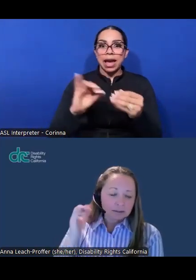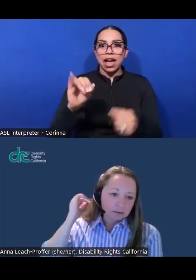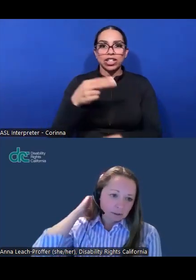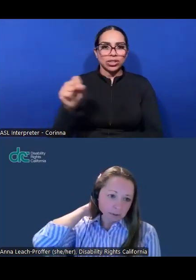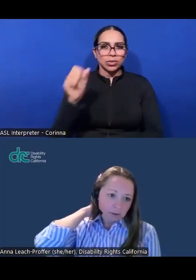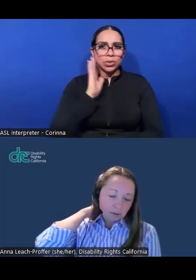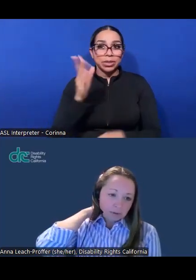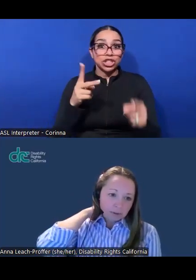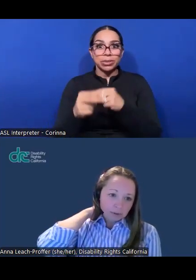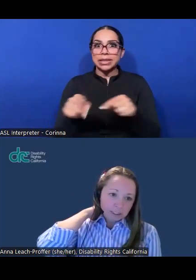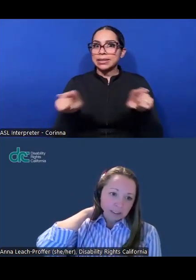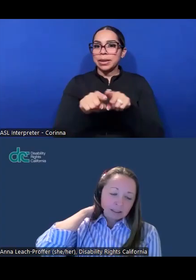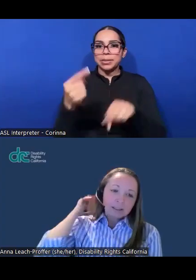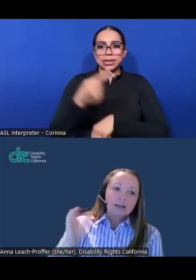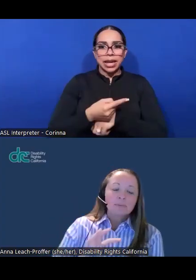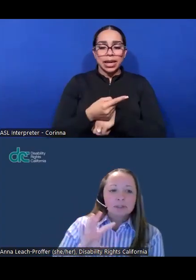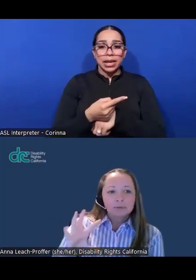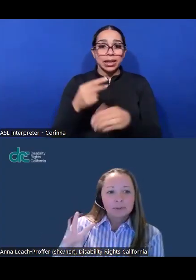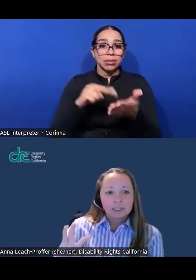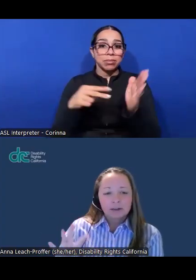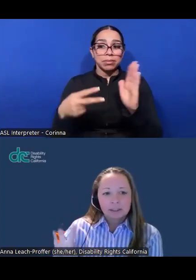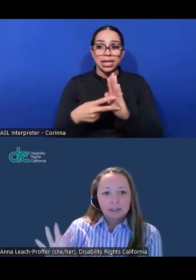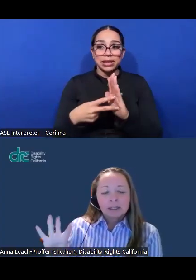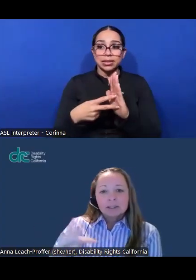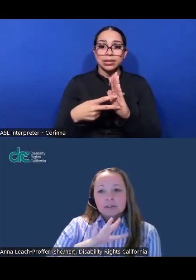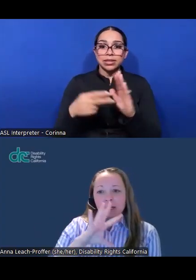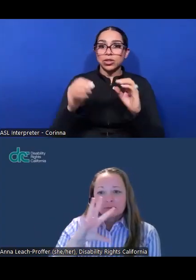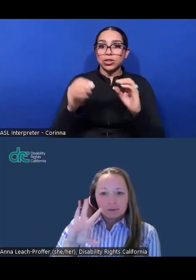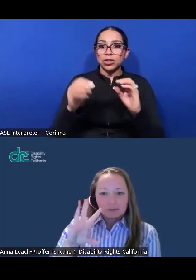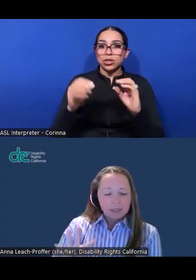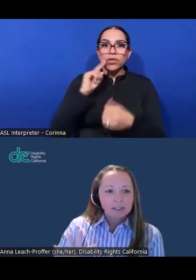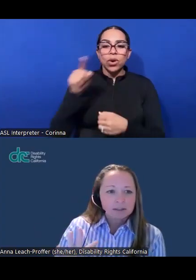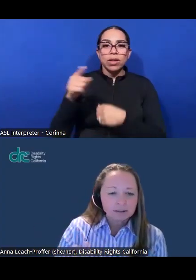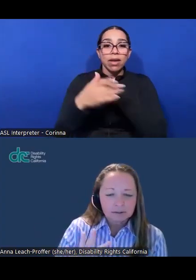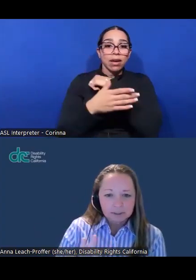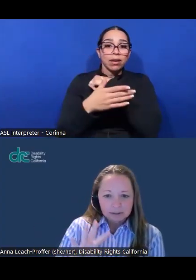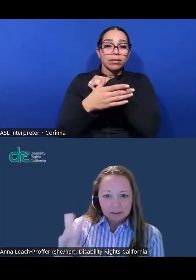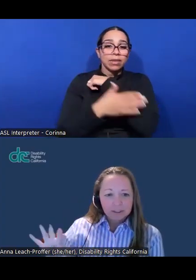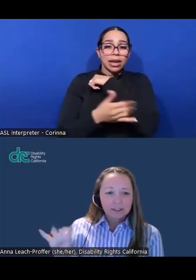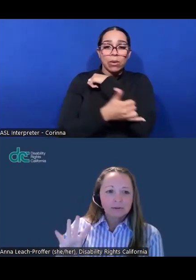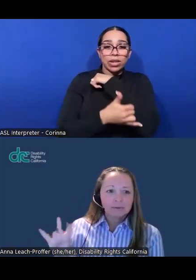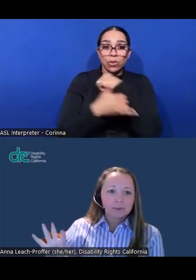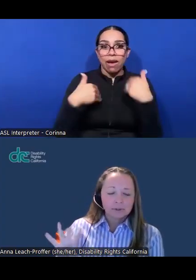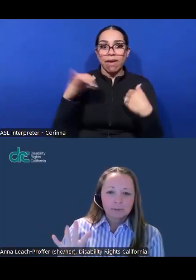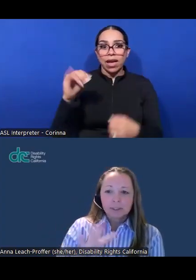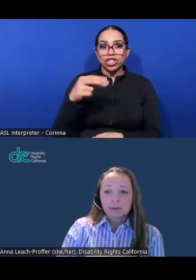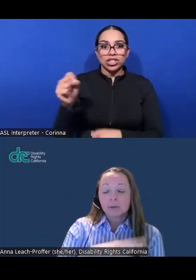So there would no longer be an option for the county to have those IHSS services continue for a short period.